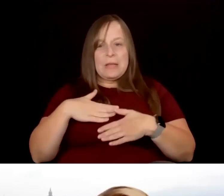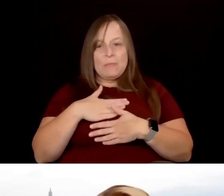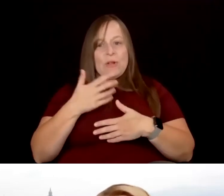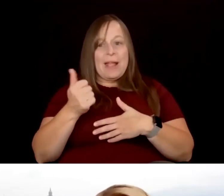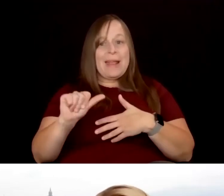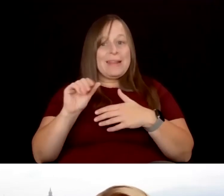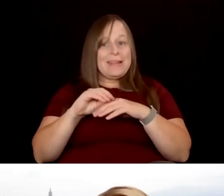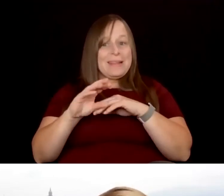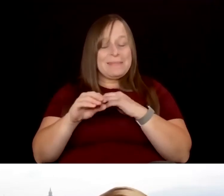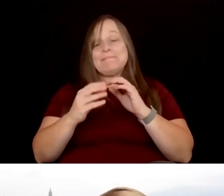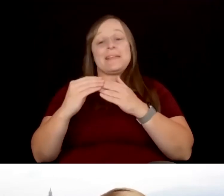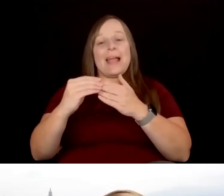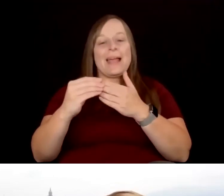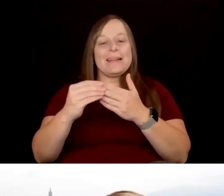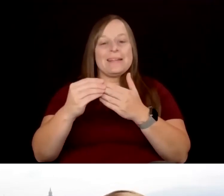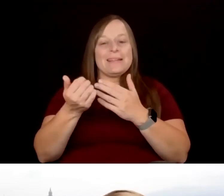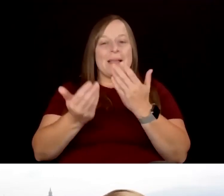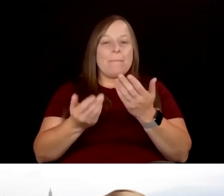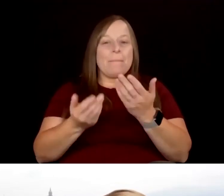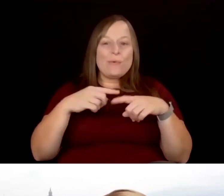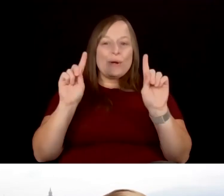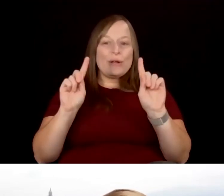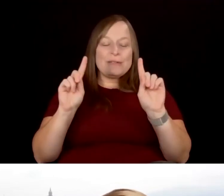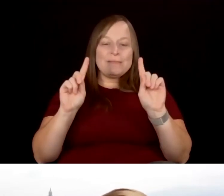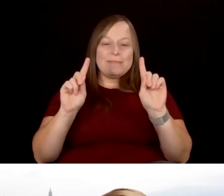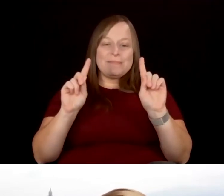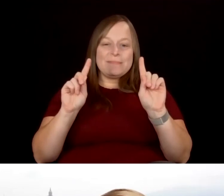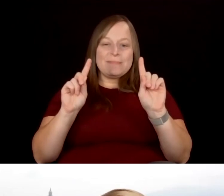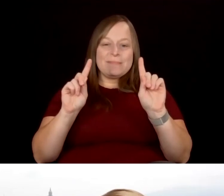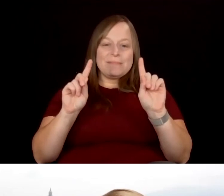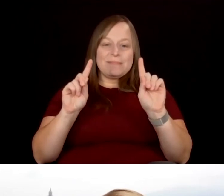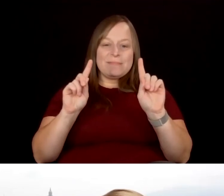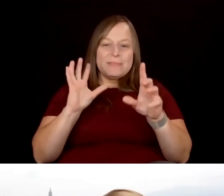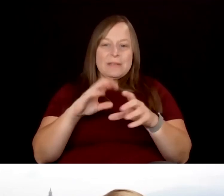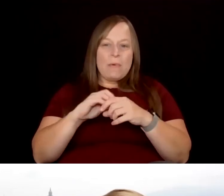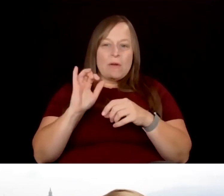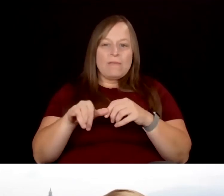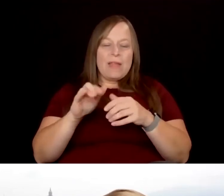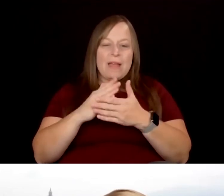any guidance, like you said, anything that might work to be a part of that advocacy for that group.